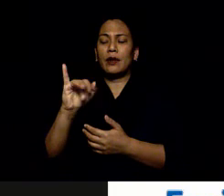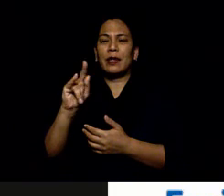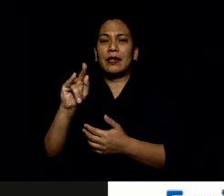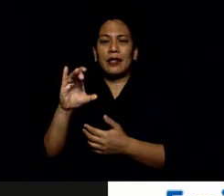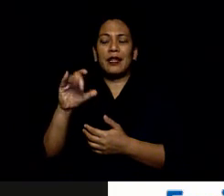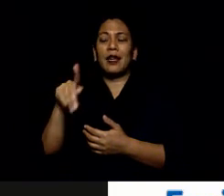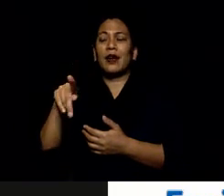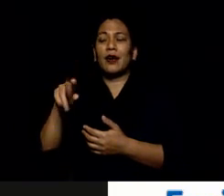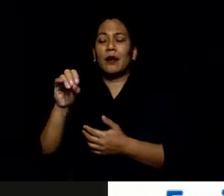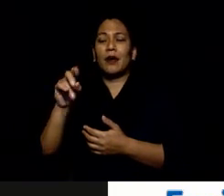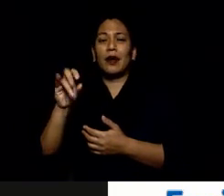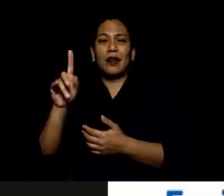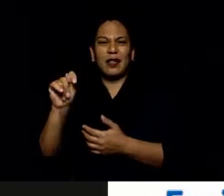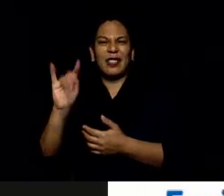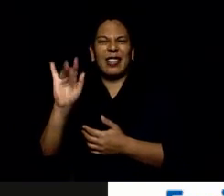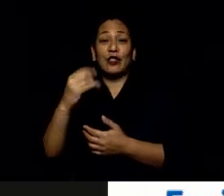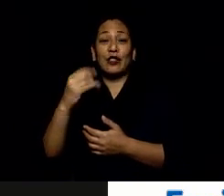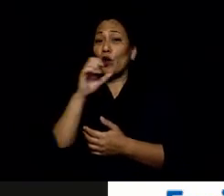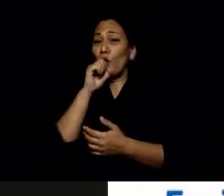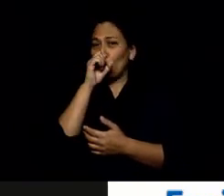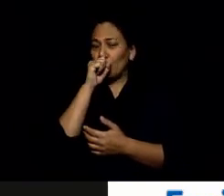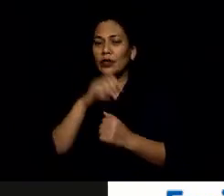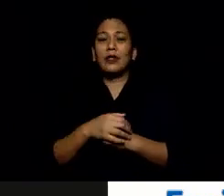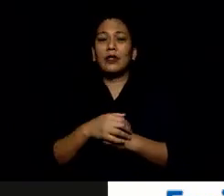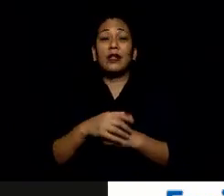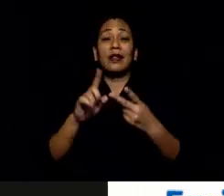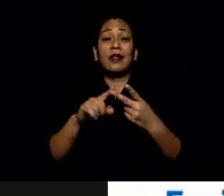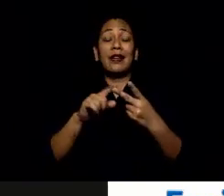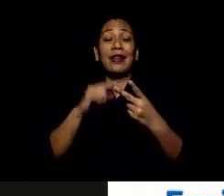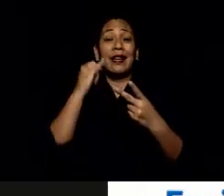And if you look at emissions, it maps very, very closely